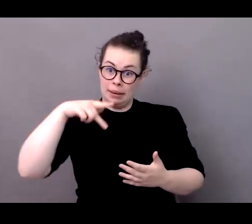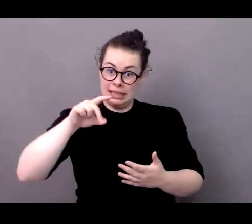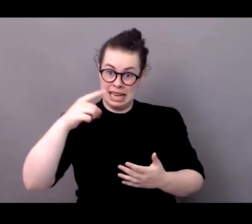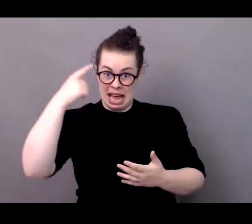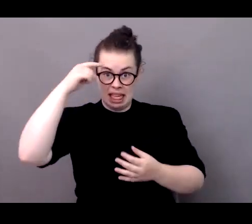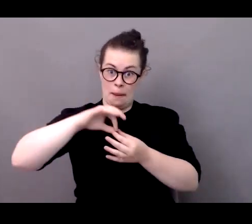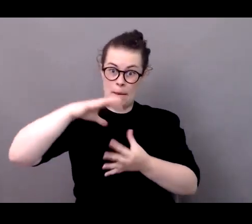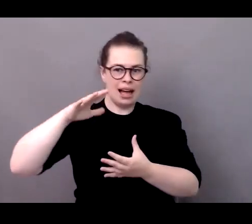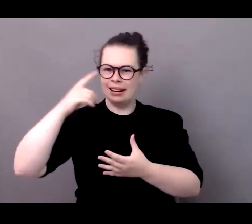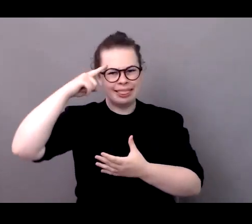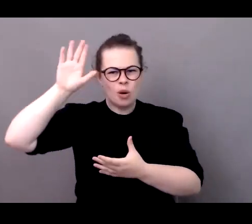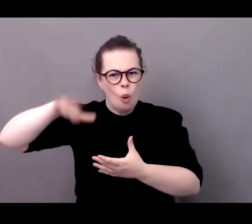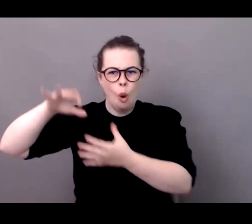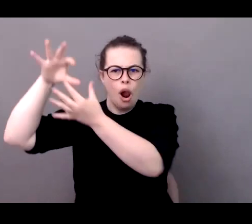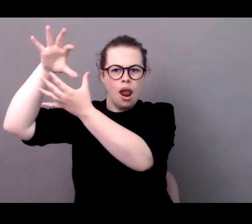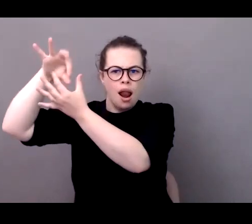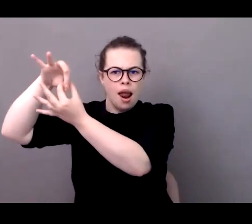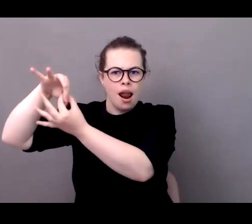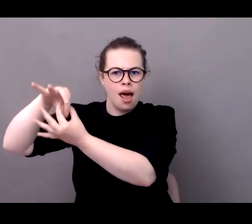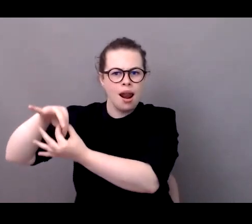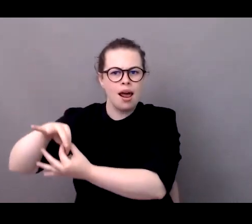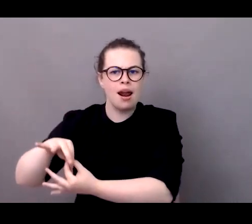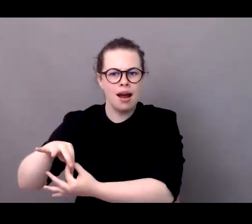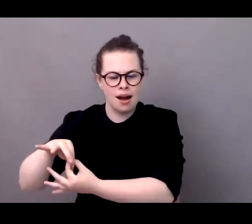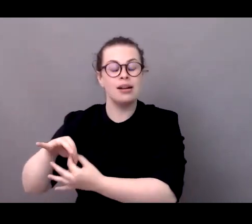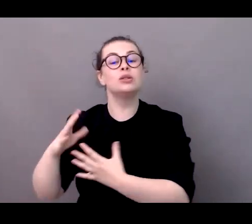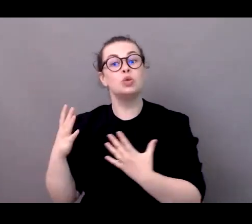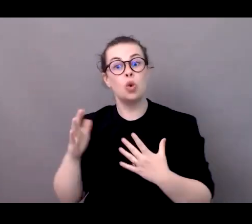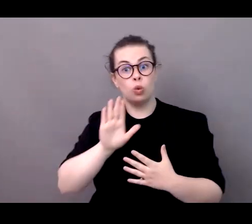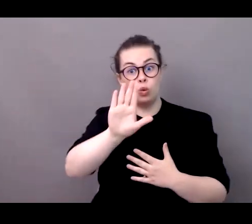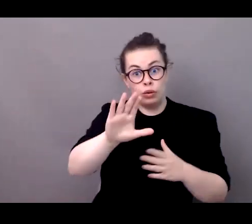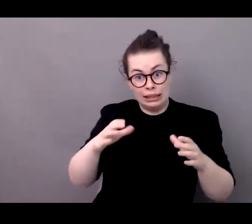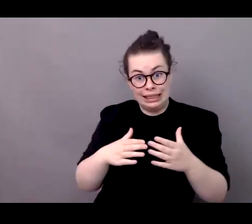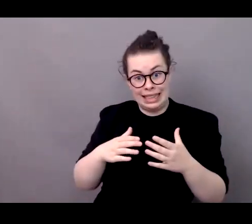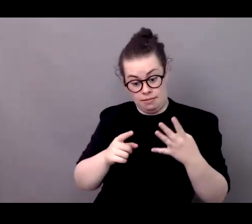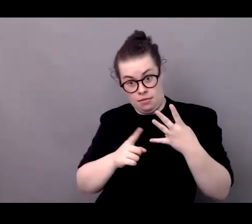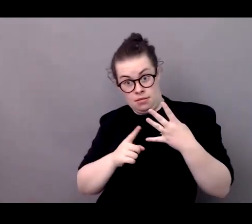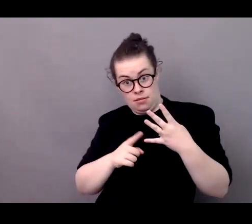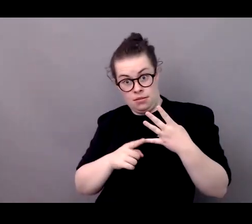articles, so in this section, the team responsible will be really trying to draw that out in explain